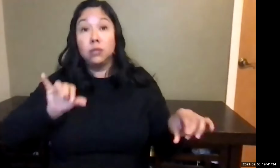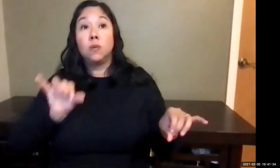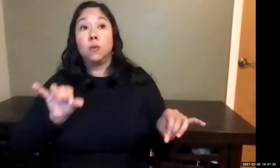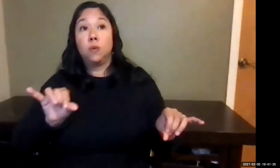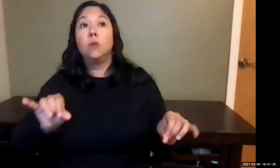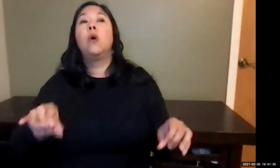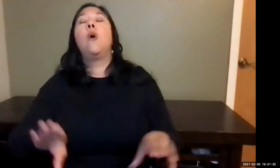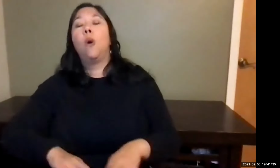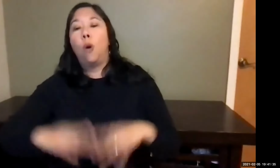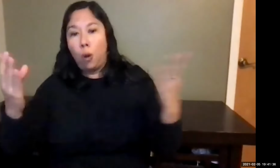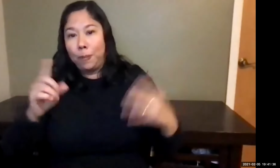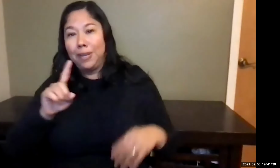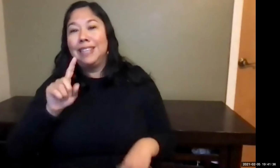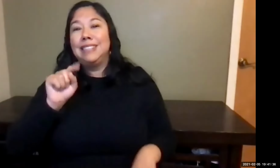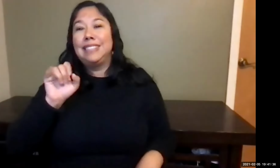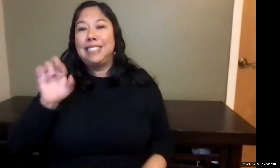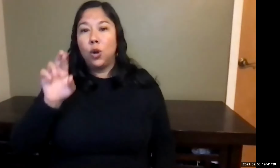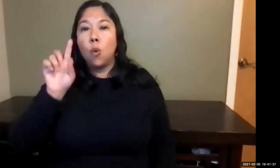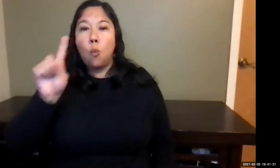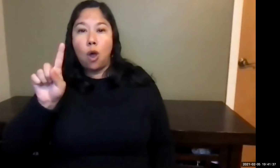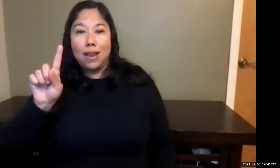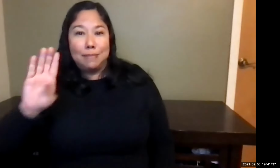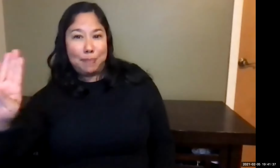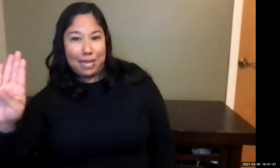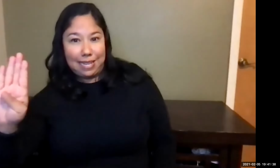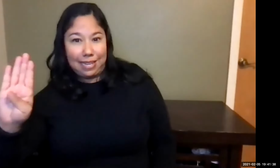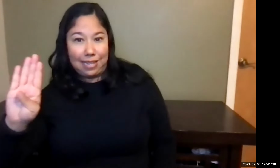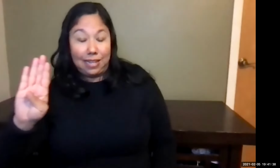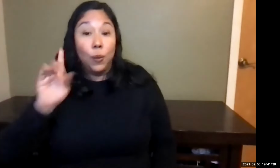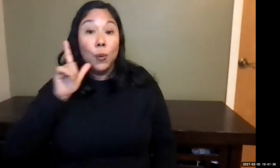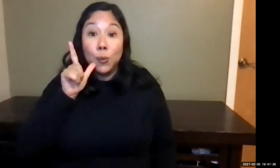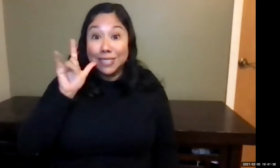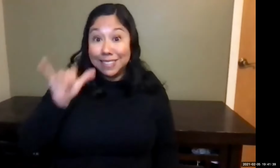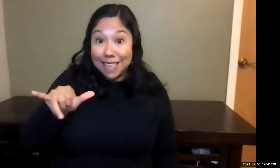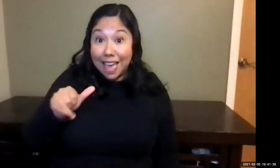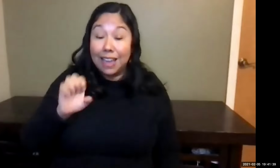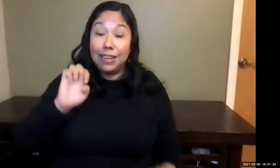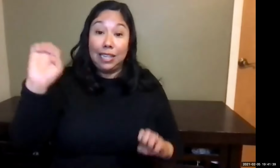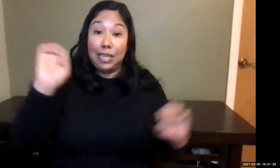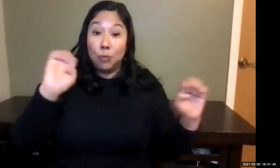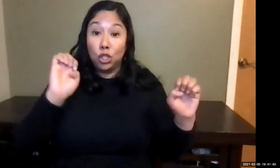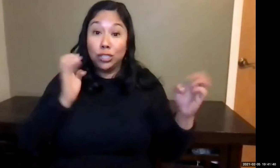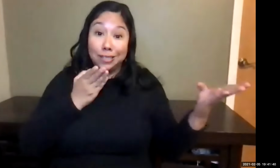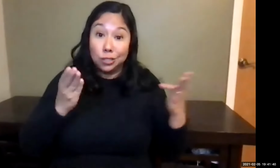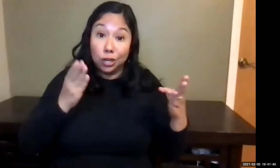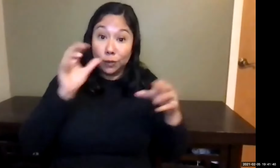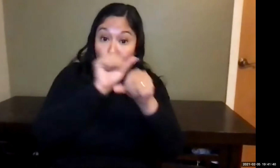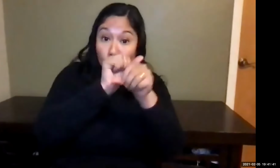And so the rest of tier 1 in phase 1B is your emergency service workers, your teachers,